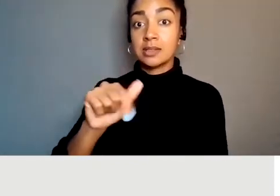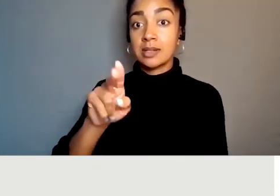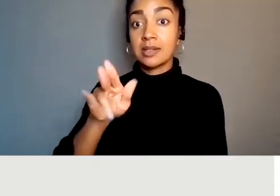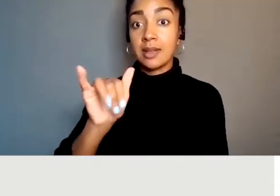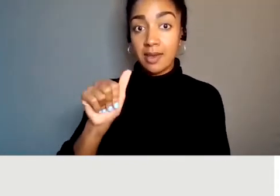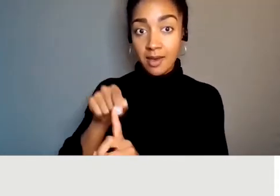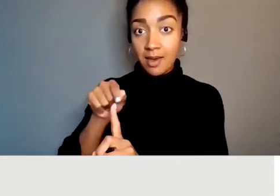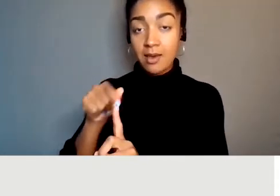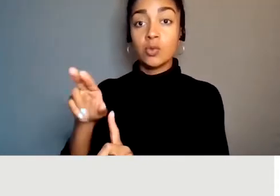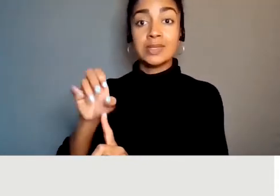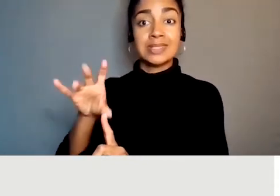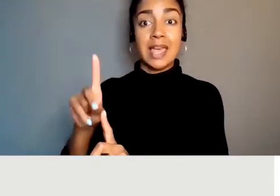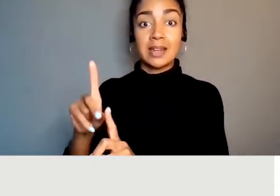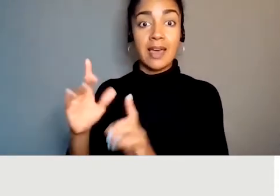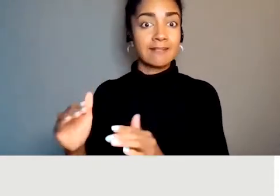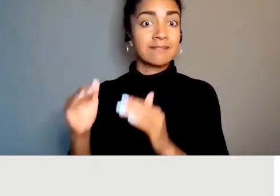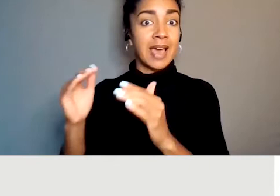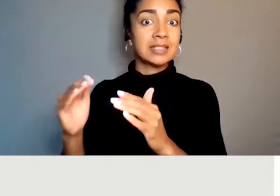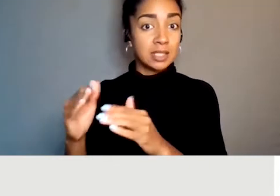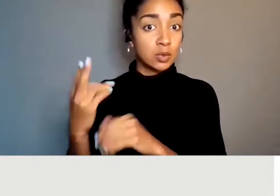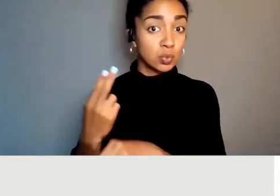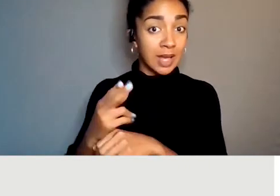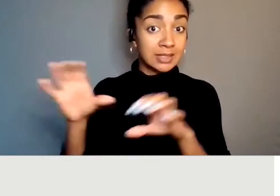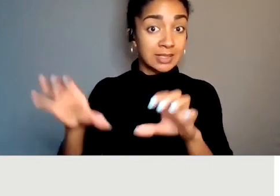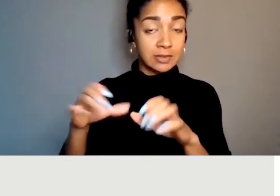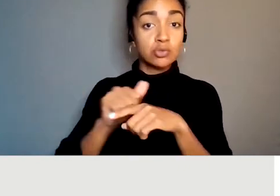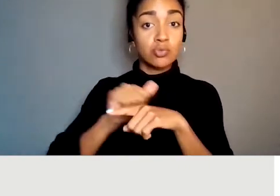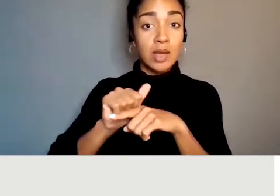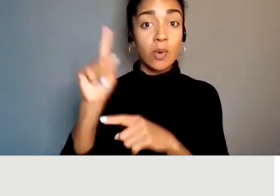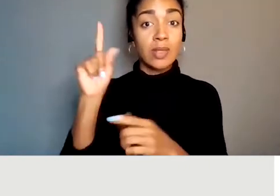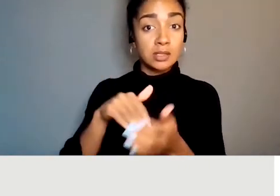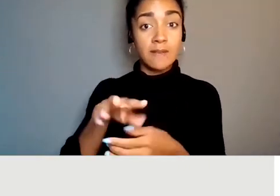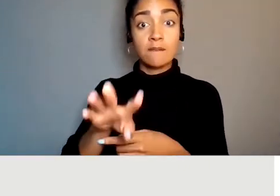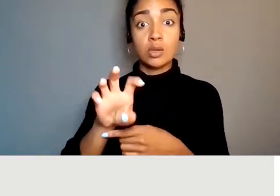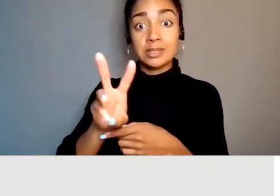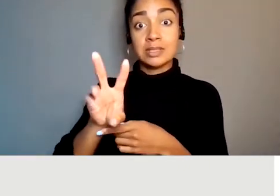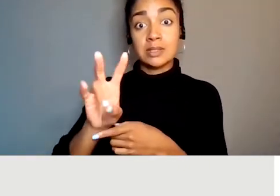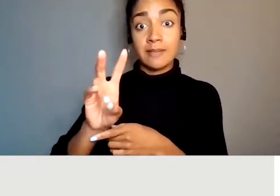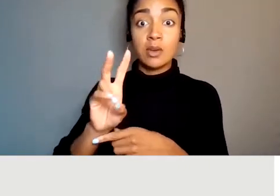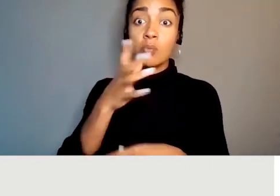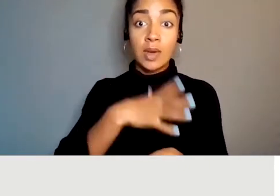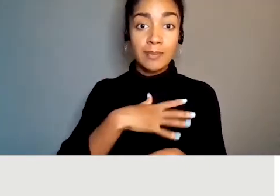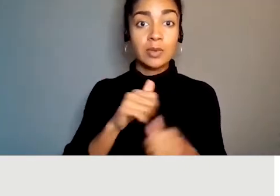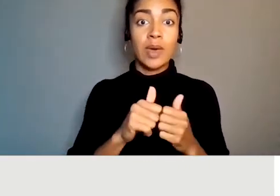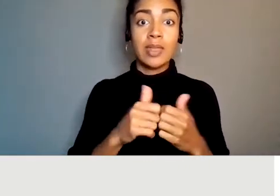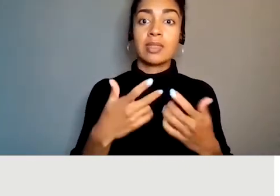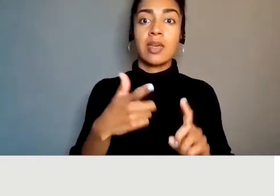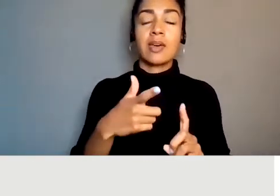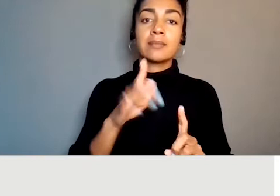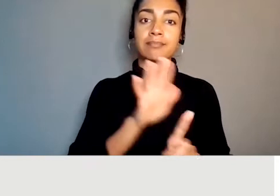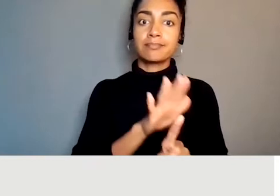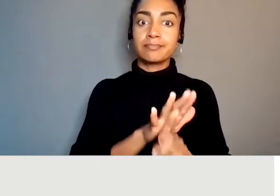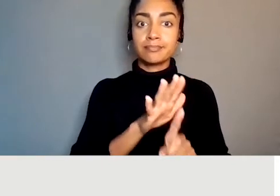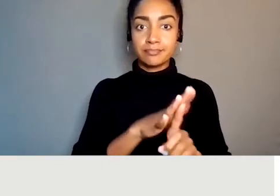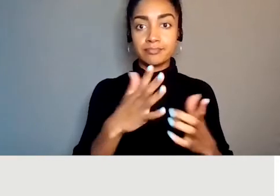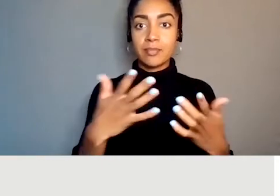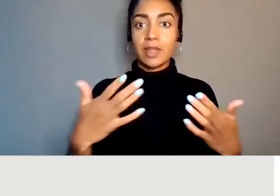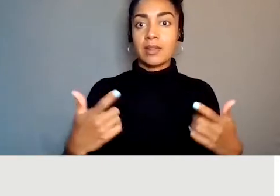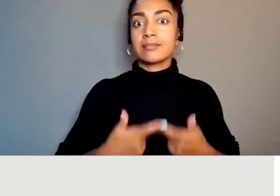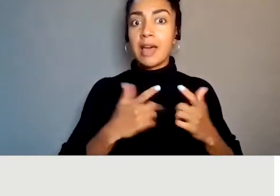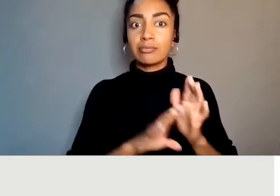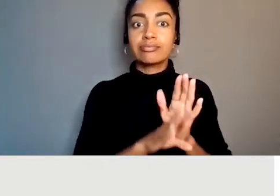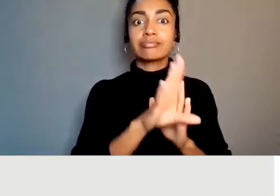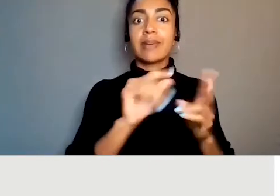opportunities transforming them from economic contributors to economic drivers.